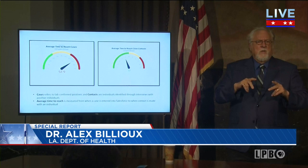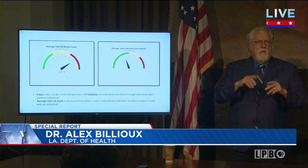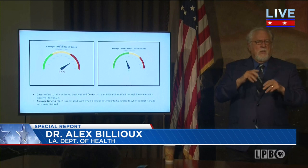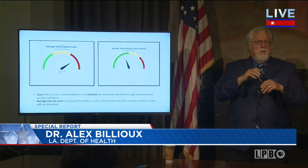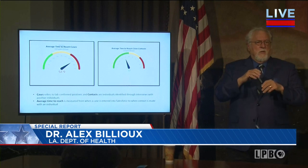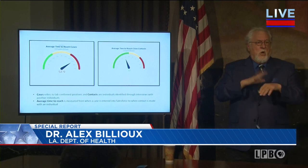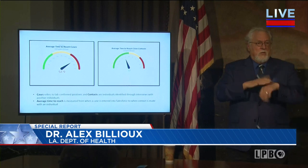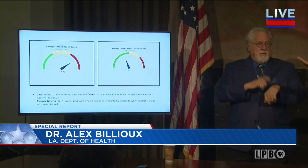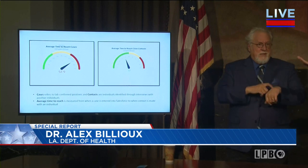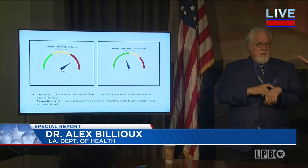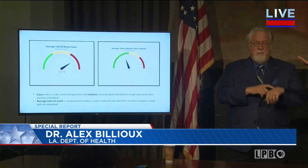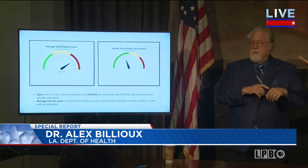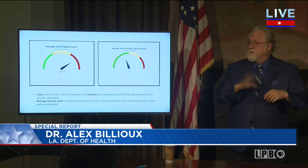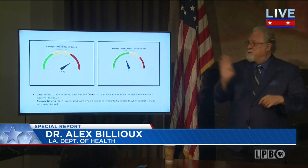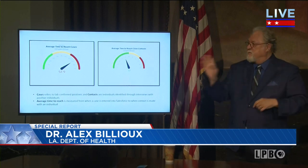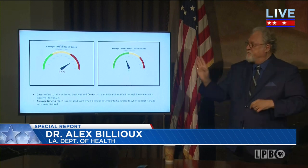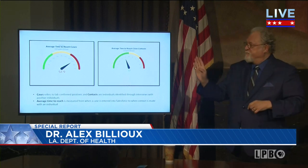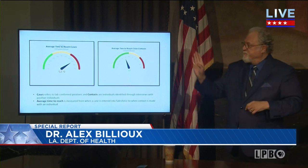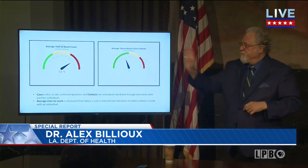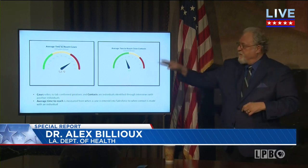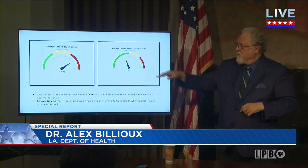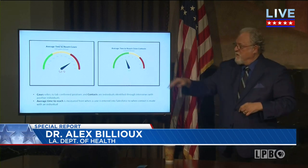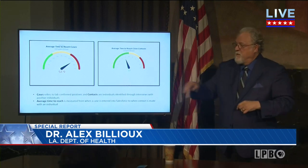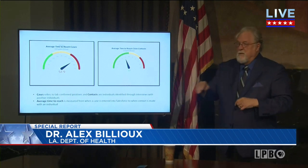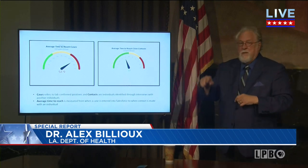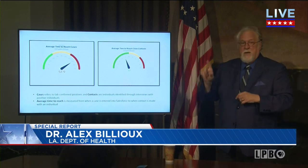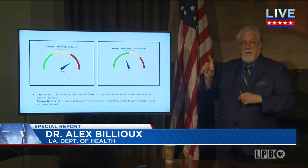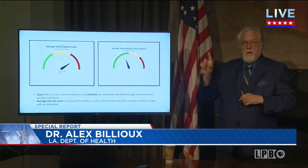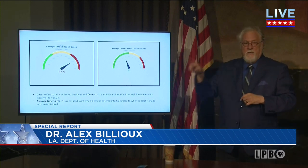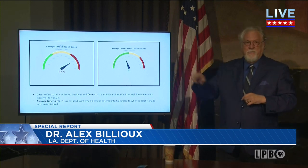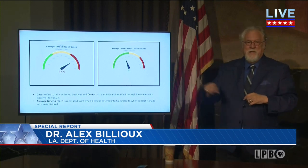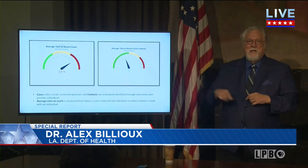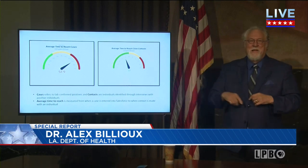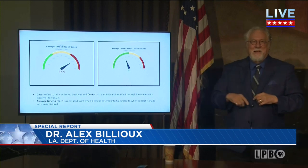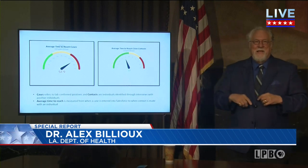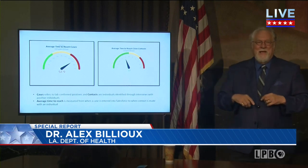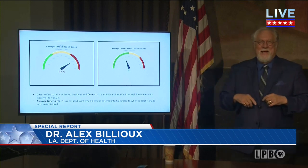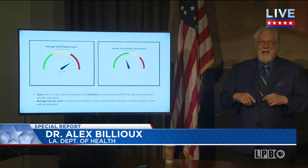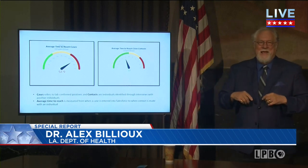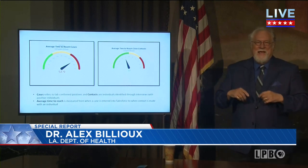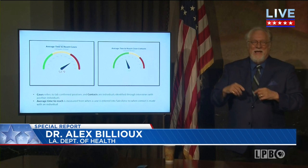SPEEDOMETER STYLE GRAPHS SHOWING YOU HOW WE'RE DOING IN REACH REGULAR FOLKS IN A MATTER OF